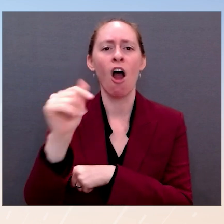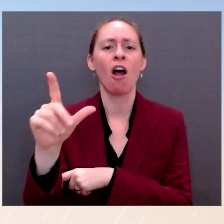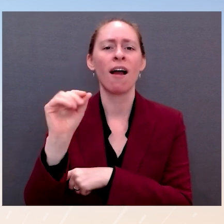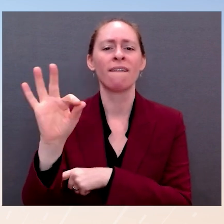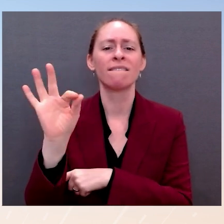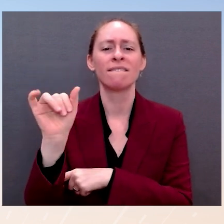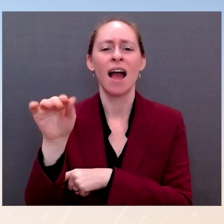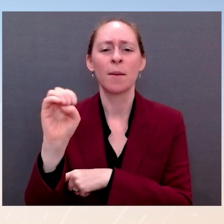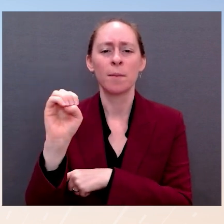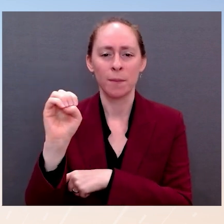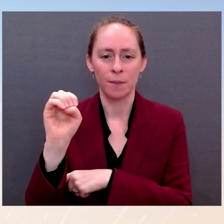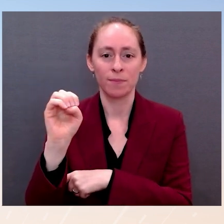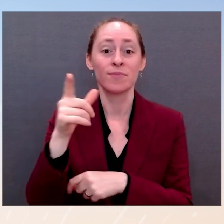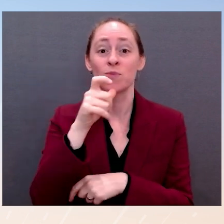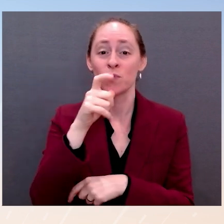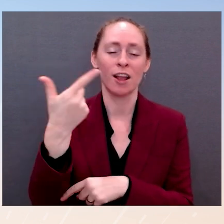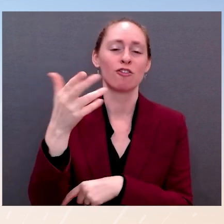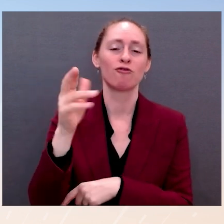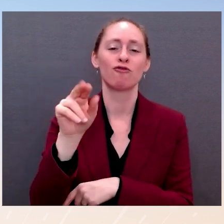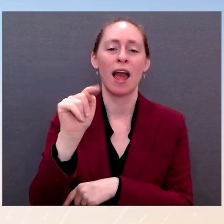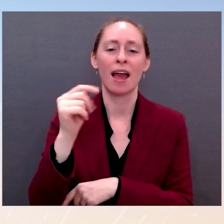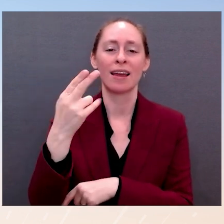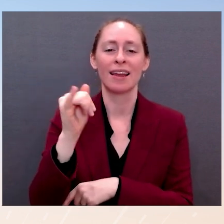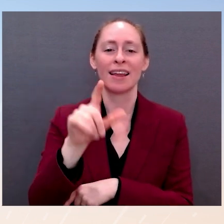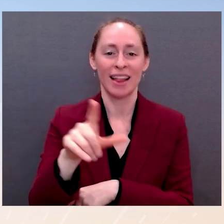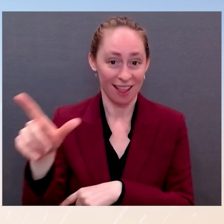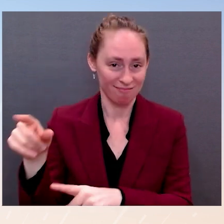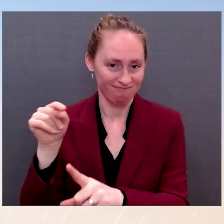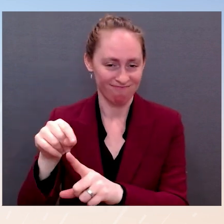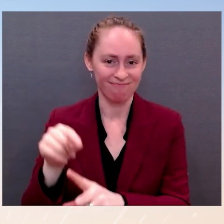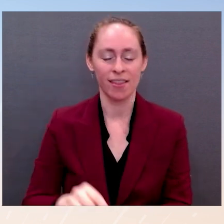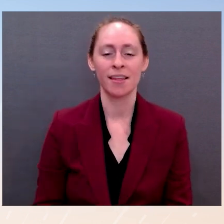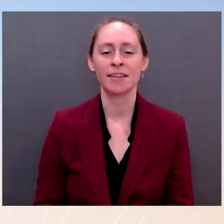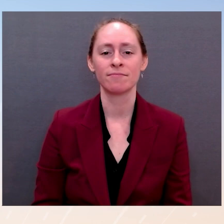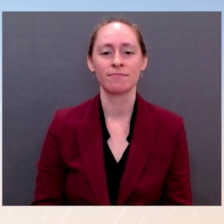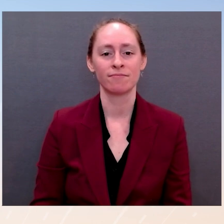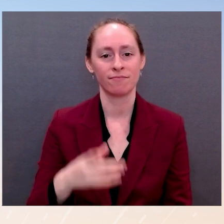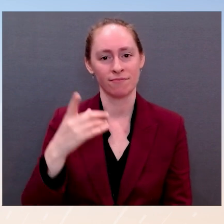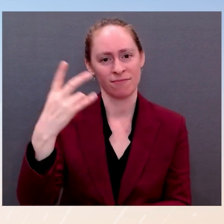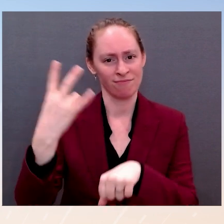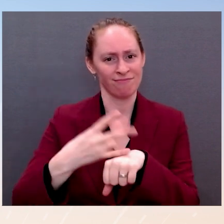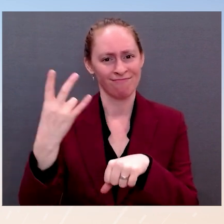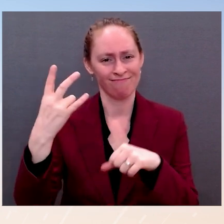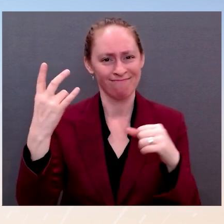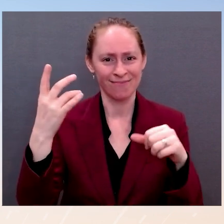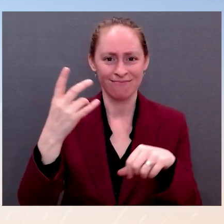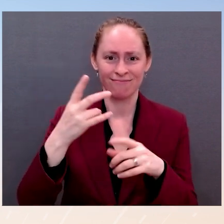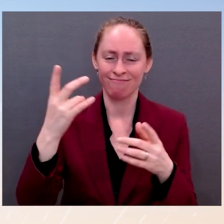and as Grant Hill Grant was a seven time NBA All-Star and two time NBA champion